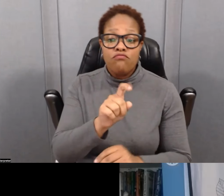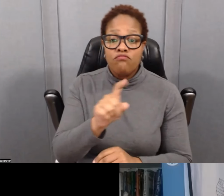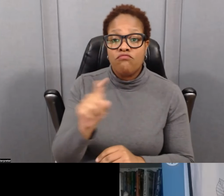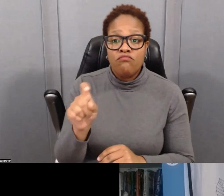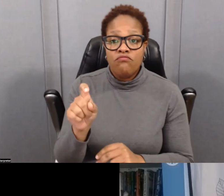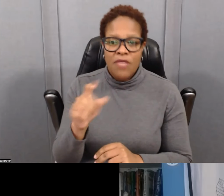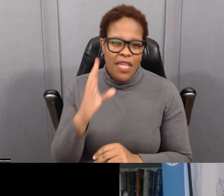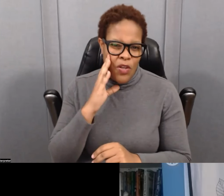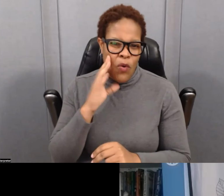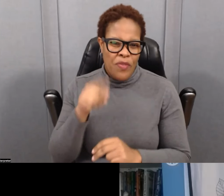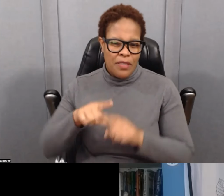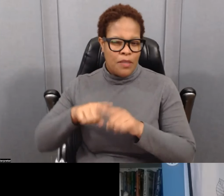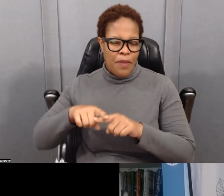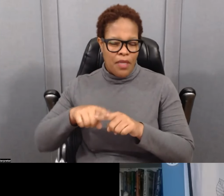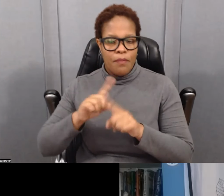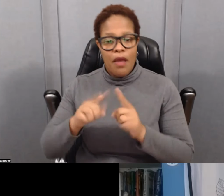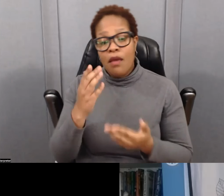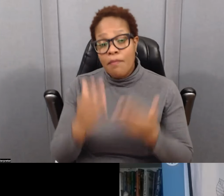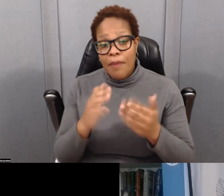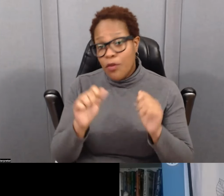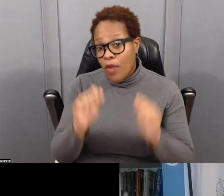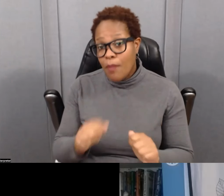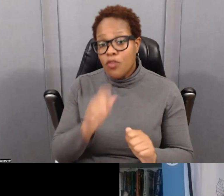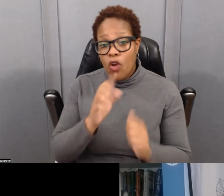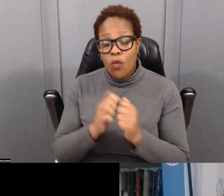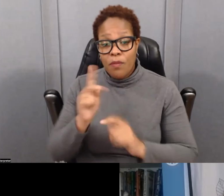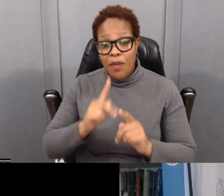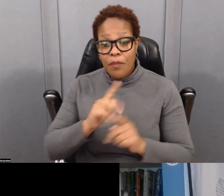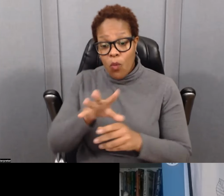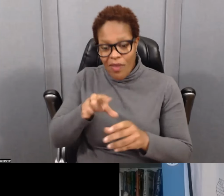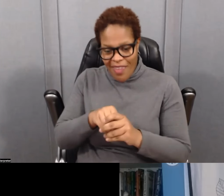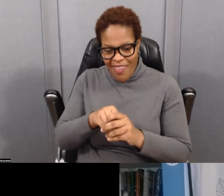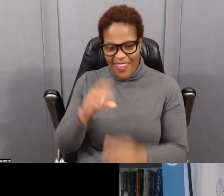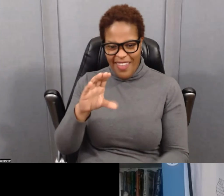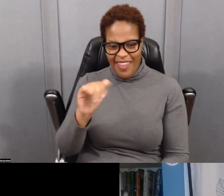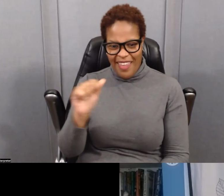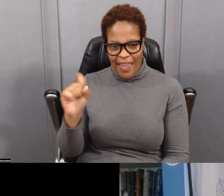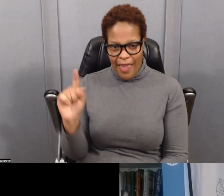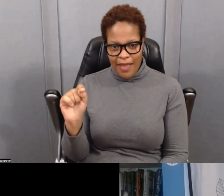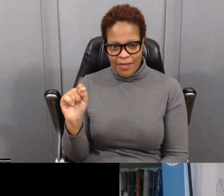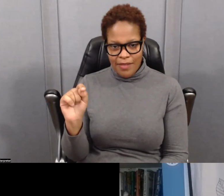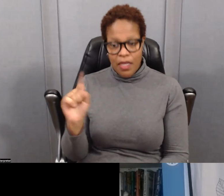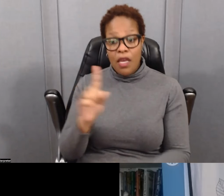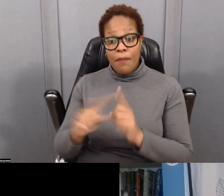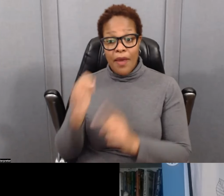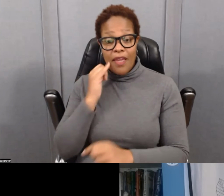you might be able to talk to people within the cast, but if your voice isn't necessarily the right voice